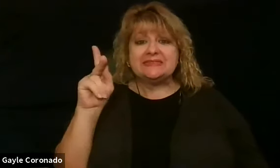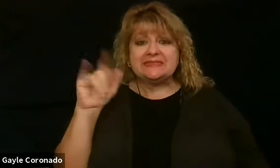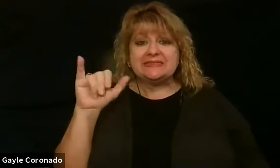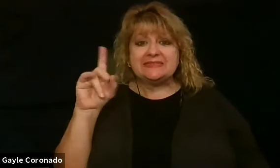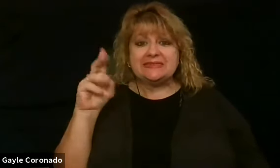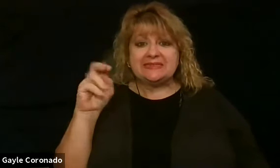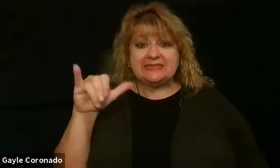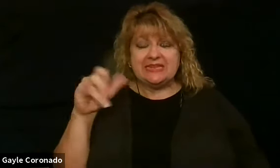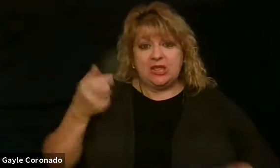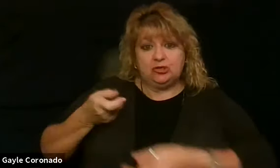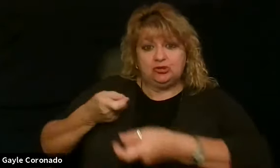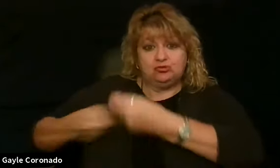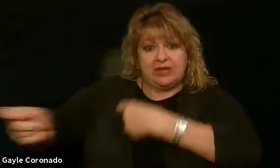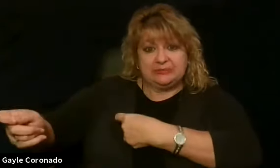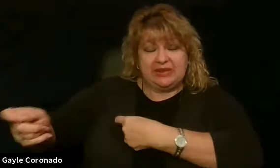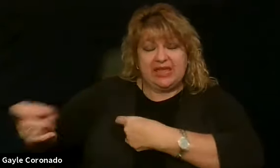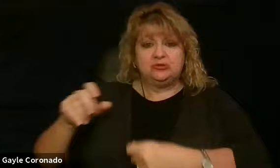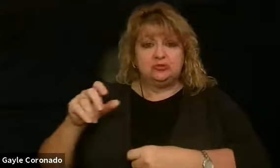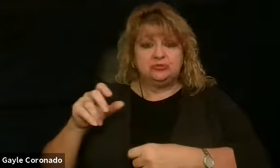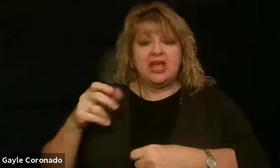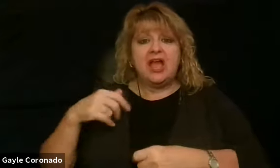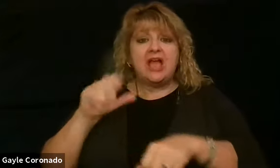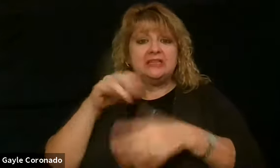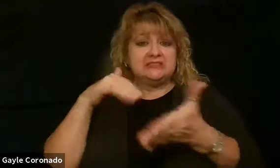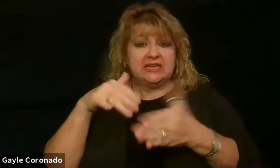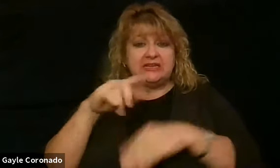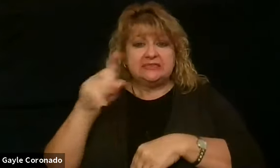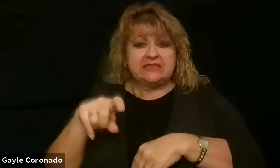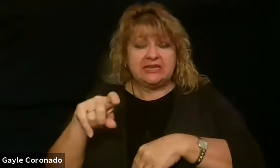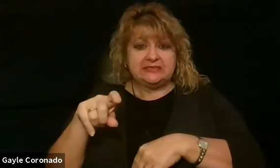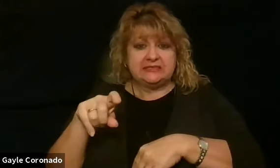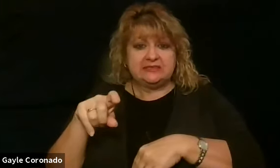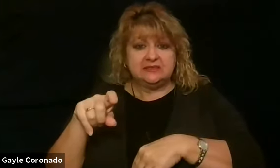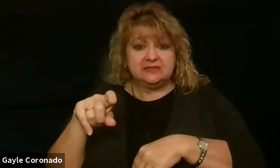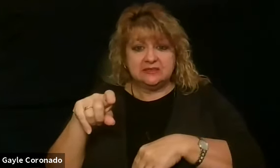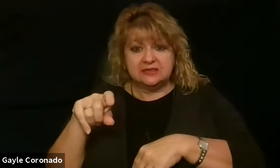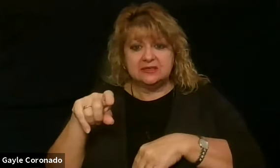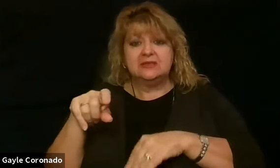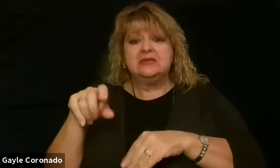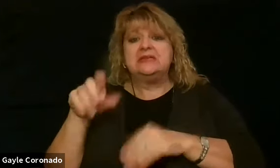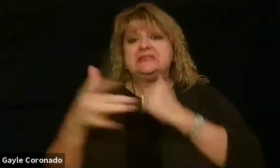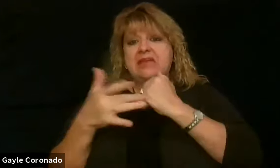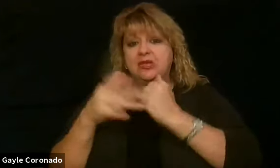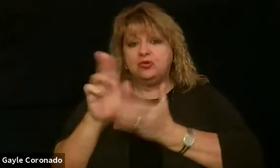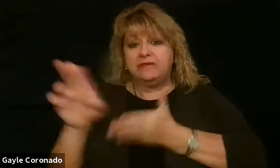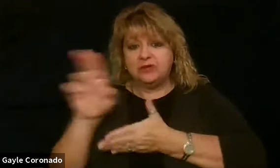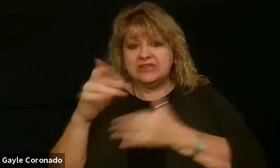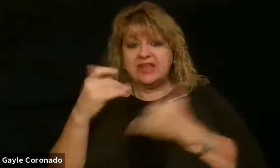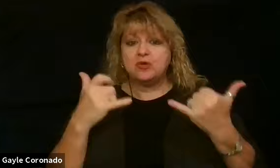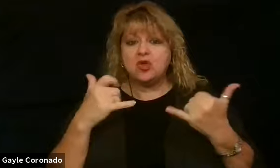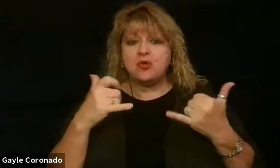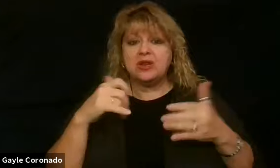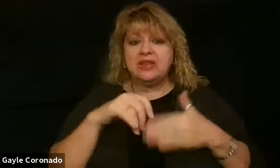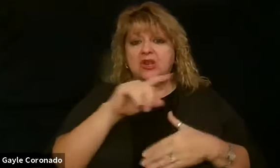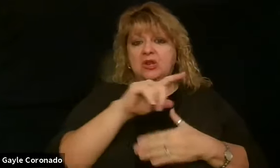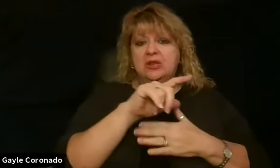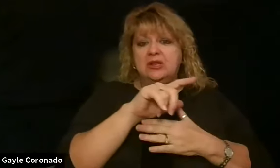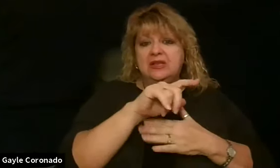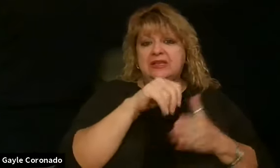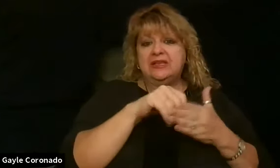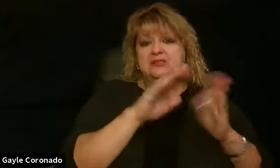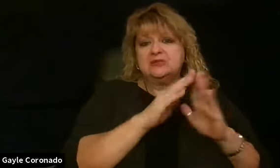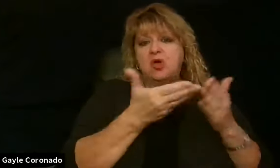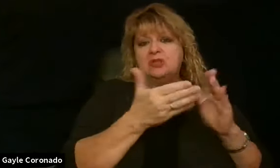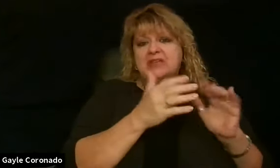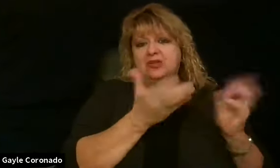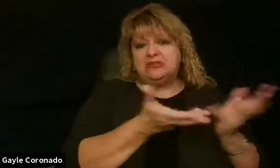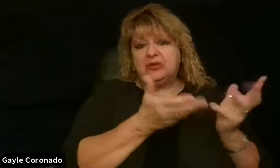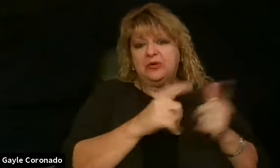And I currently study at Texas Tech University. I am from Louisiana small town poor Barry but I'm currently doing a degree in law, hopefully, but yes that's a little bit about me.